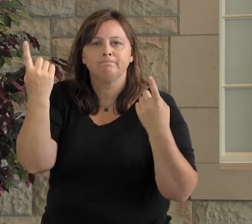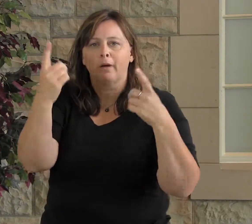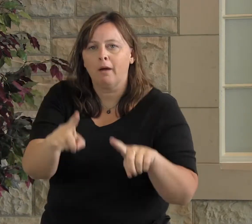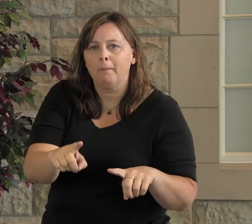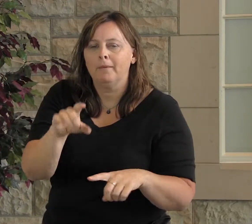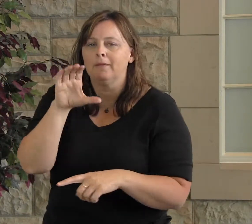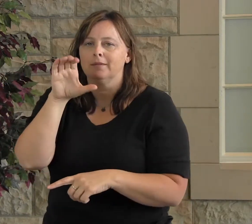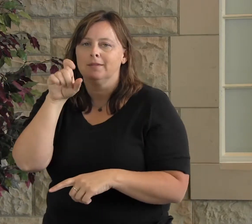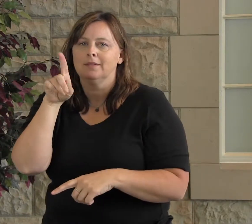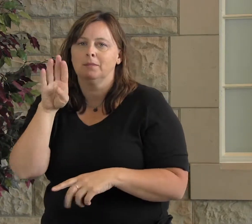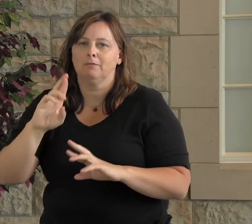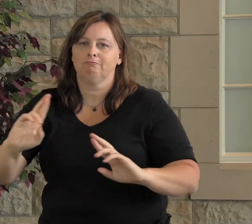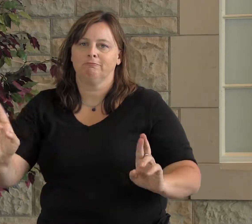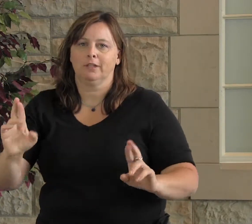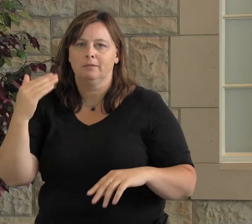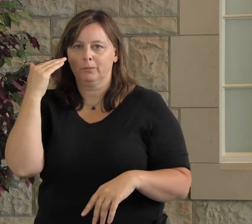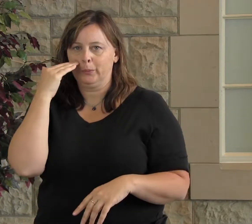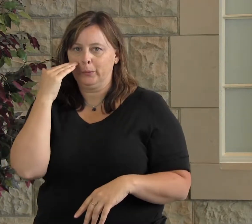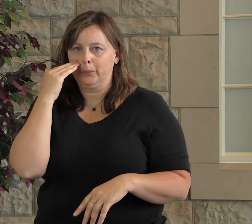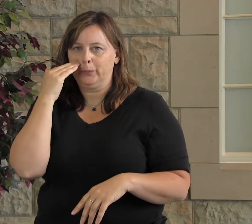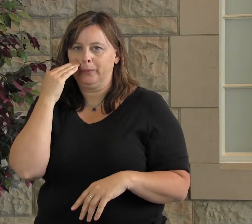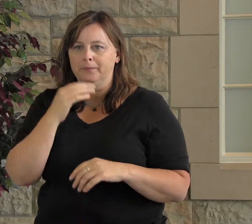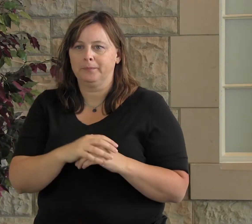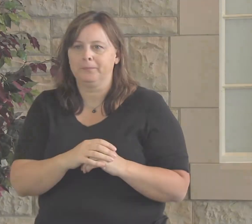happens. Then your CSDB contact is ready with that information.